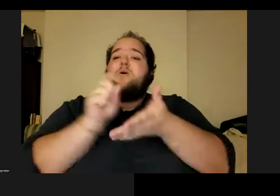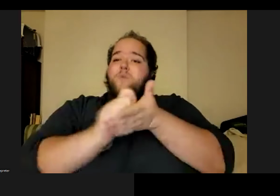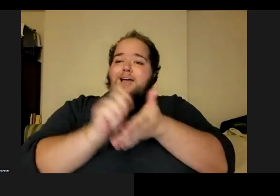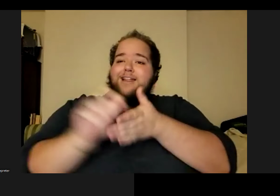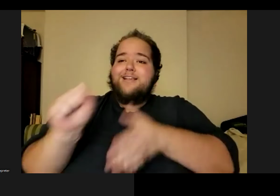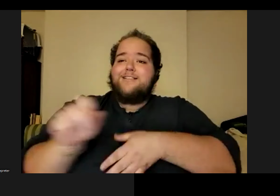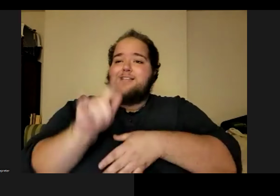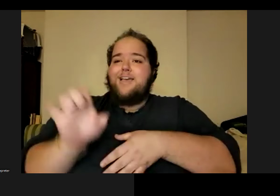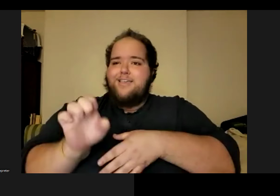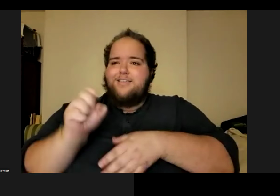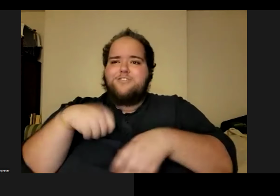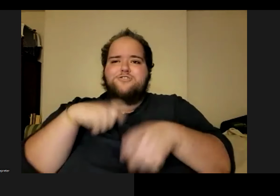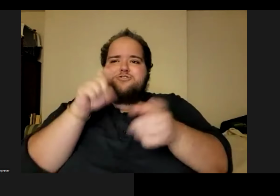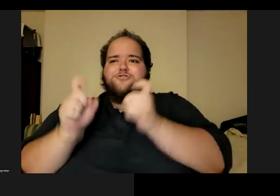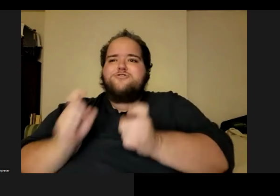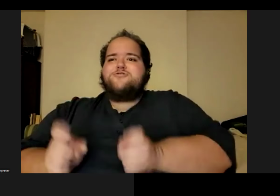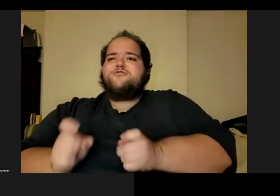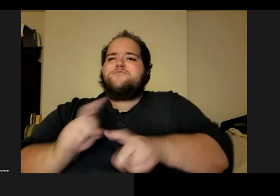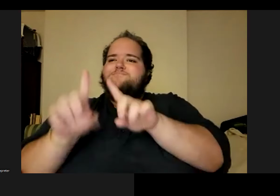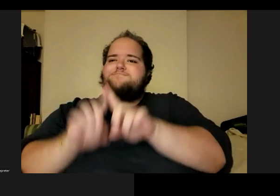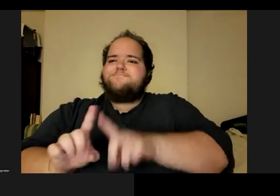You know, there's always another way to say something, there's